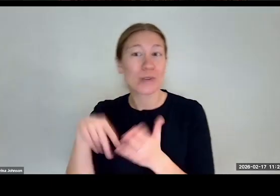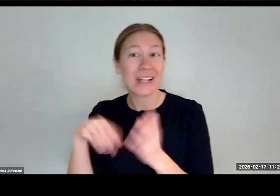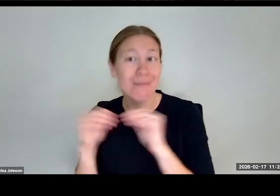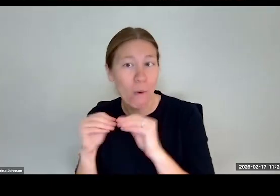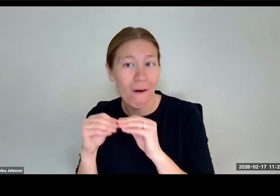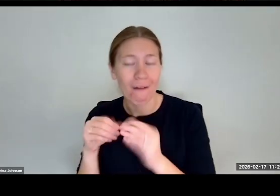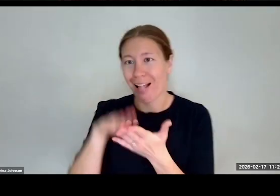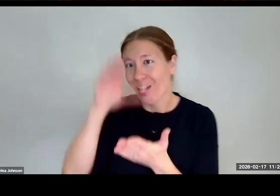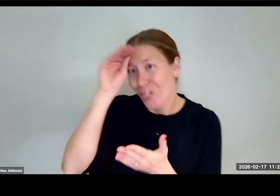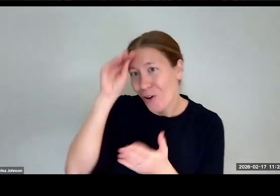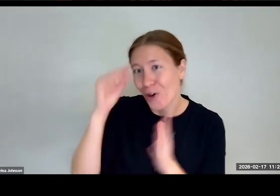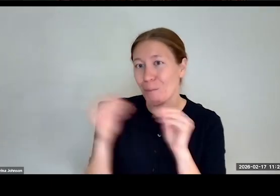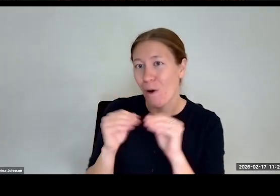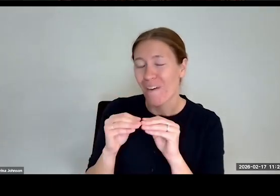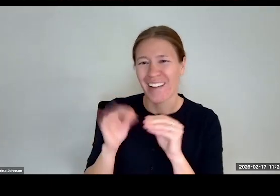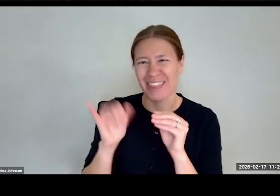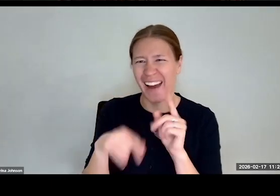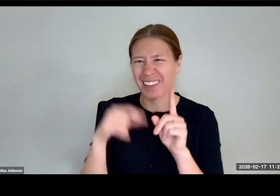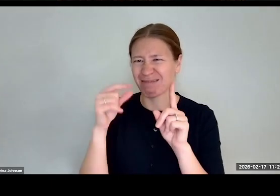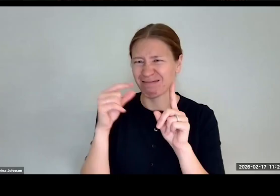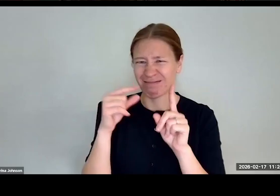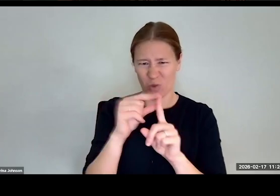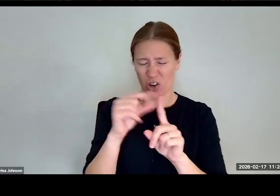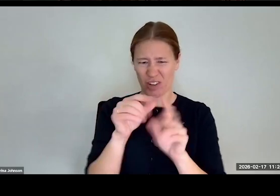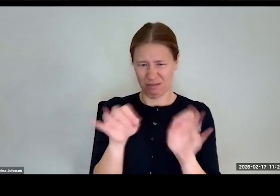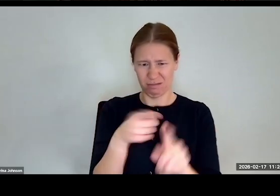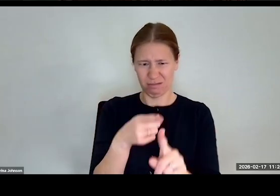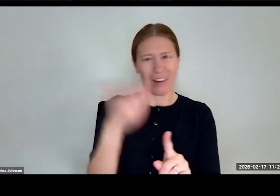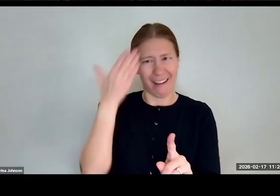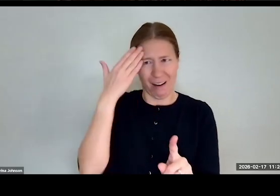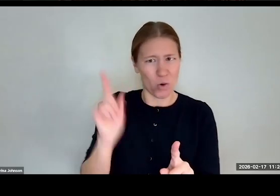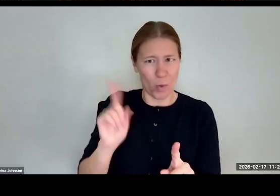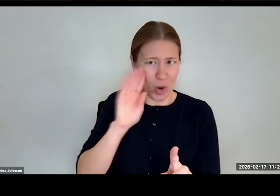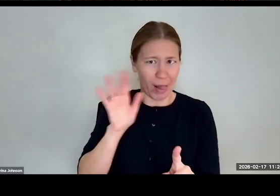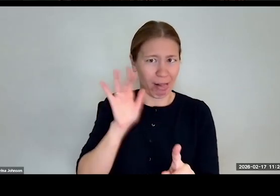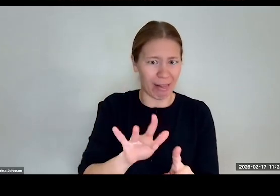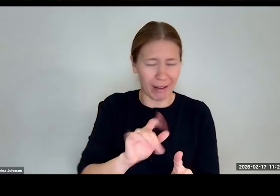If that is listed multiple times, it's not telling the user where they're going, it's not giving them any substantive information about